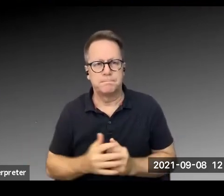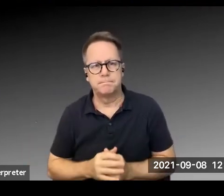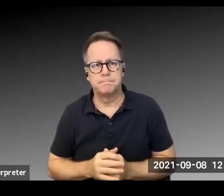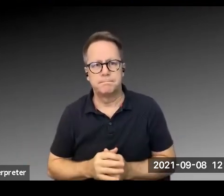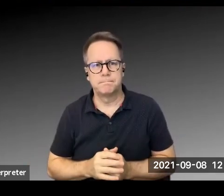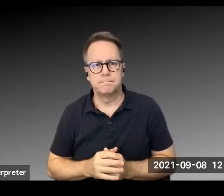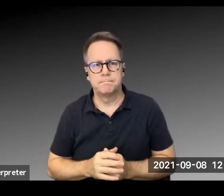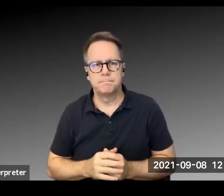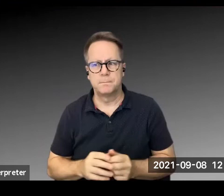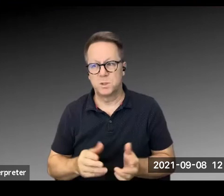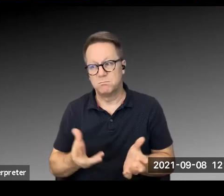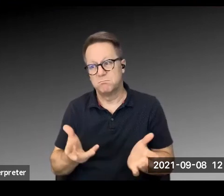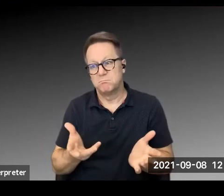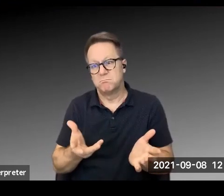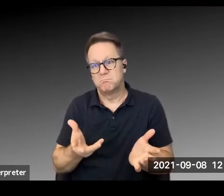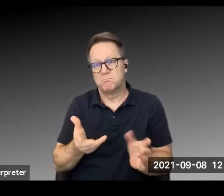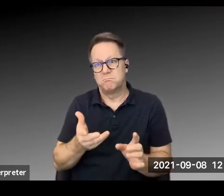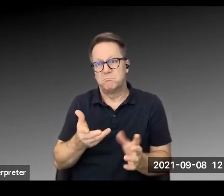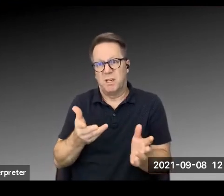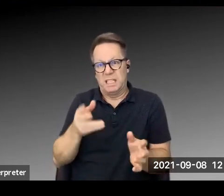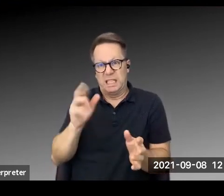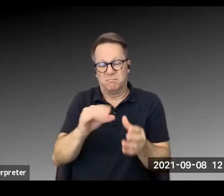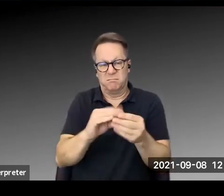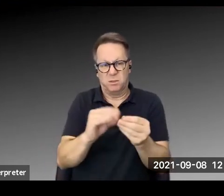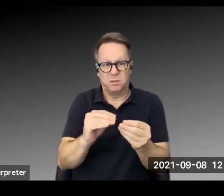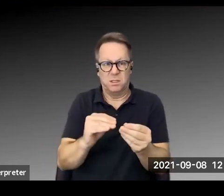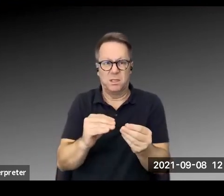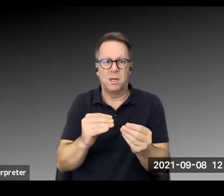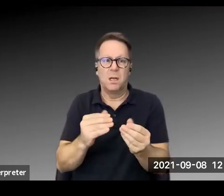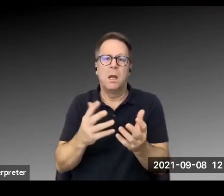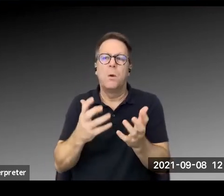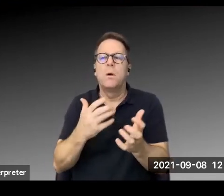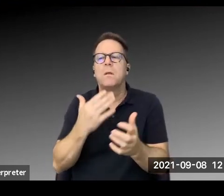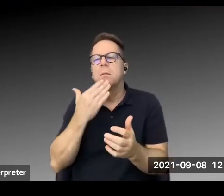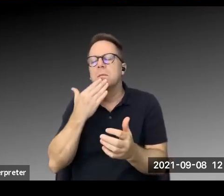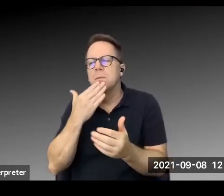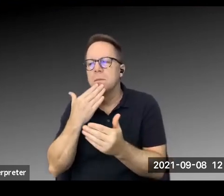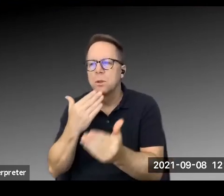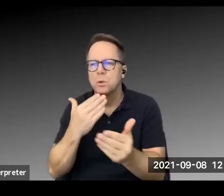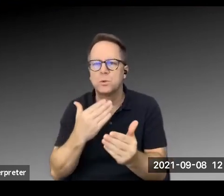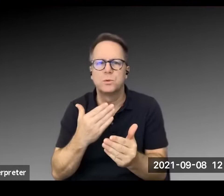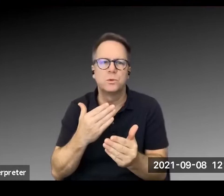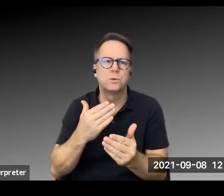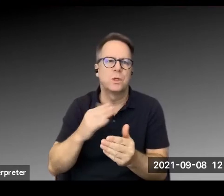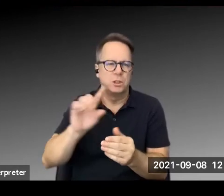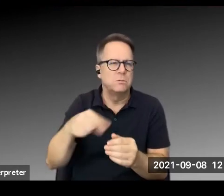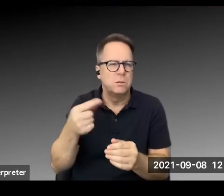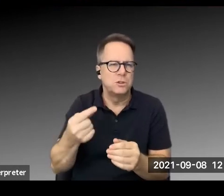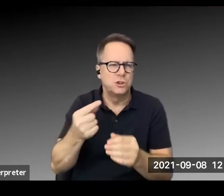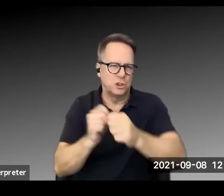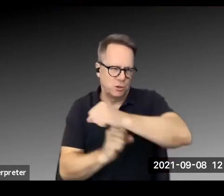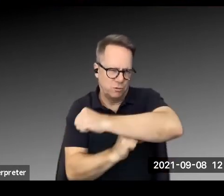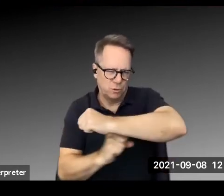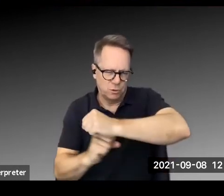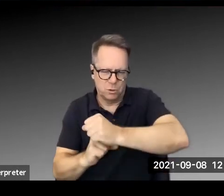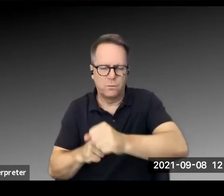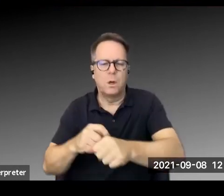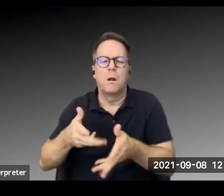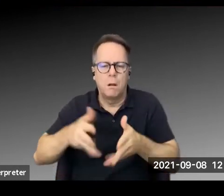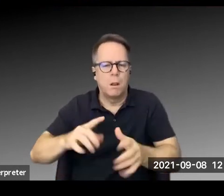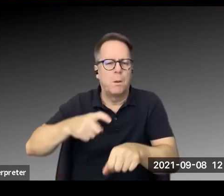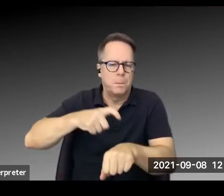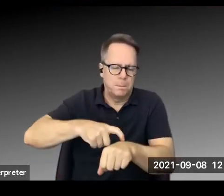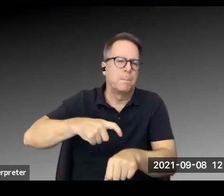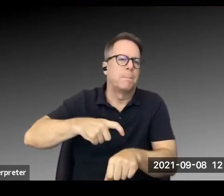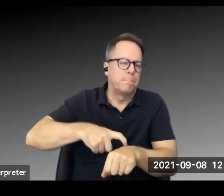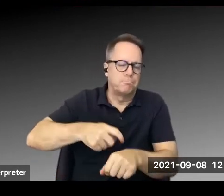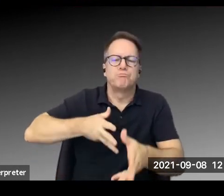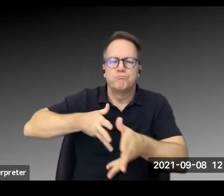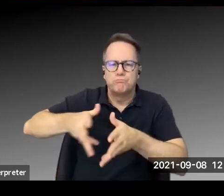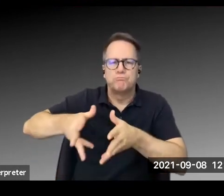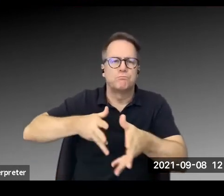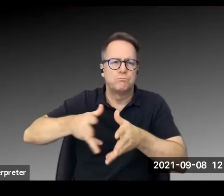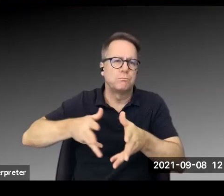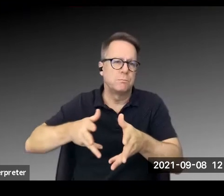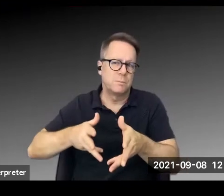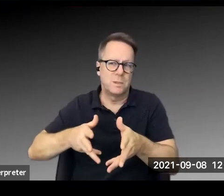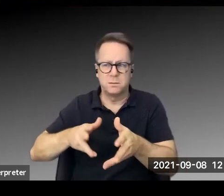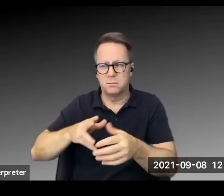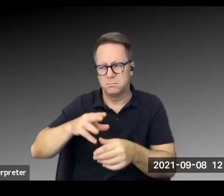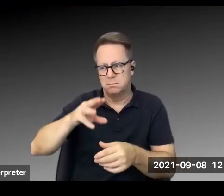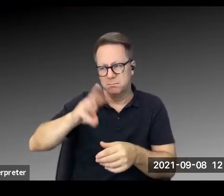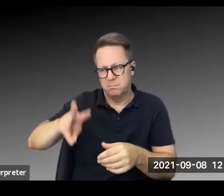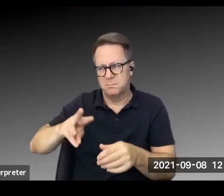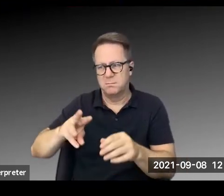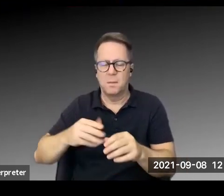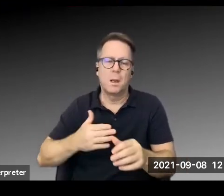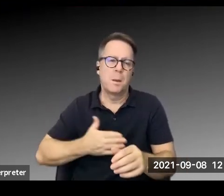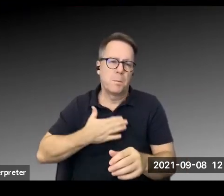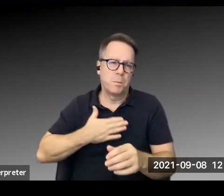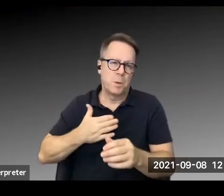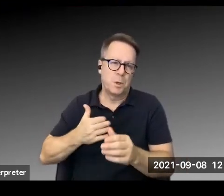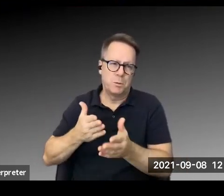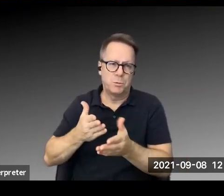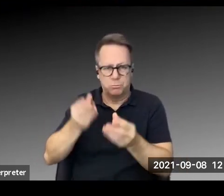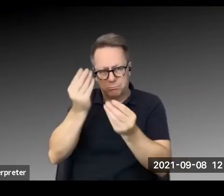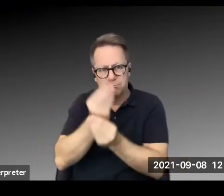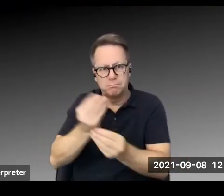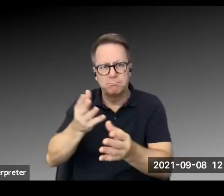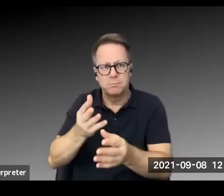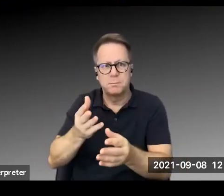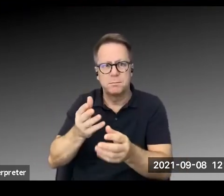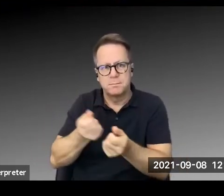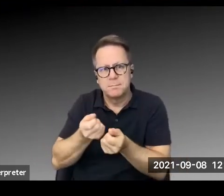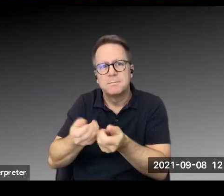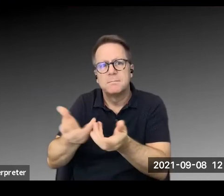So with that, I want to thank the best infrastructures organizers and the sponsors for giving me the time to talk through this project, as I said, I'm happy to share those sites with you, please reach out to me also also post the references on my own